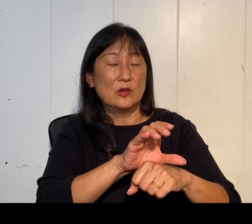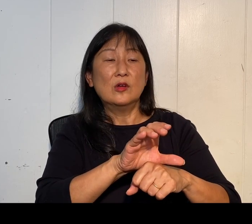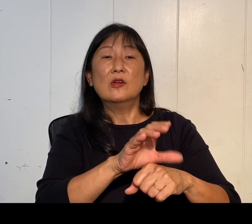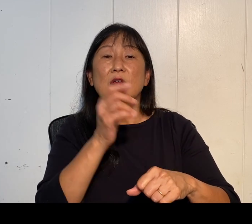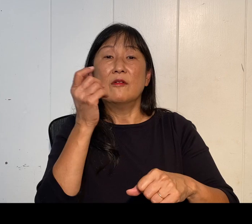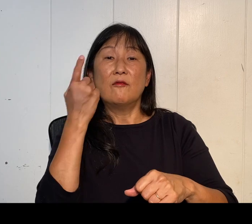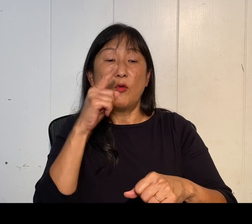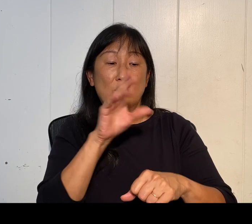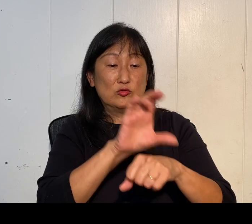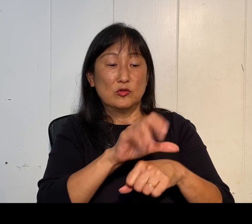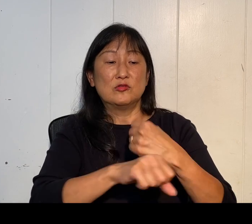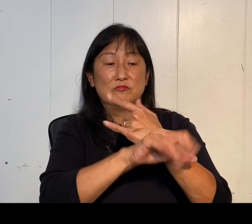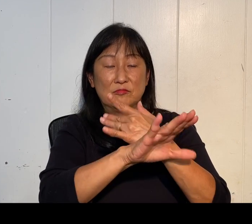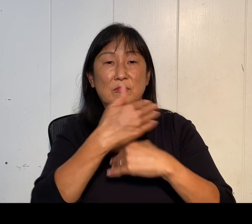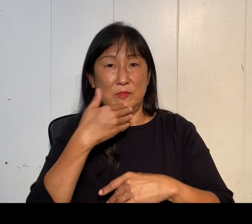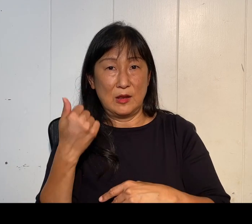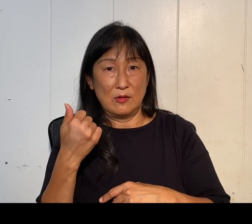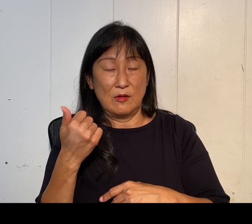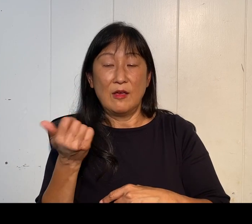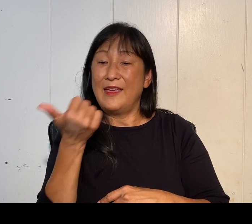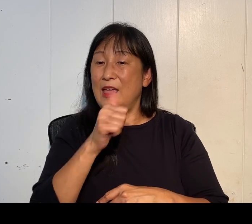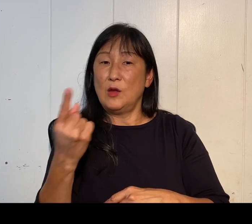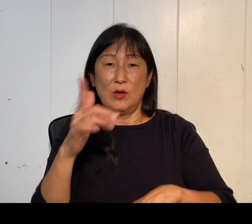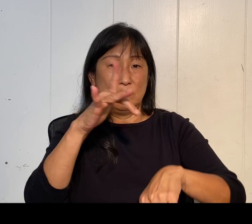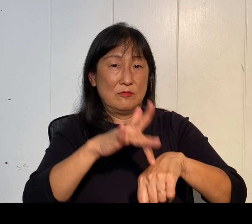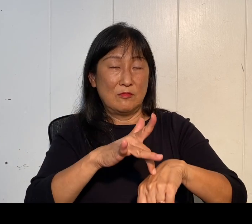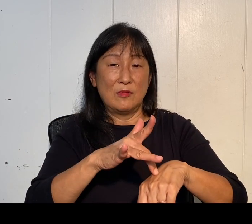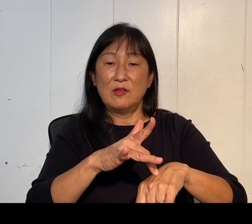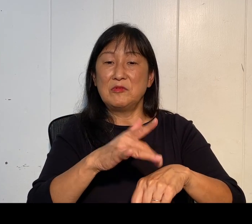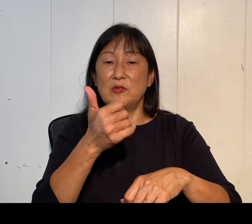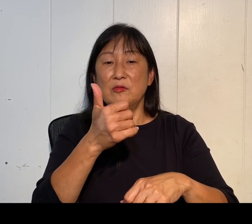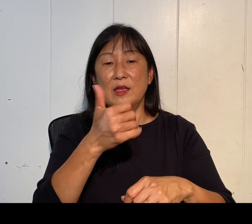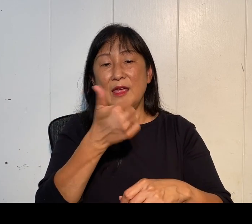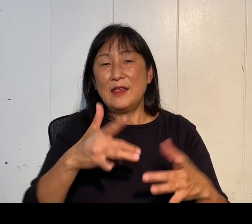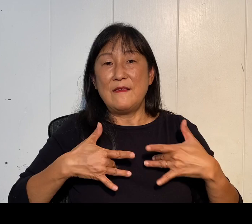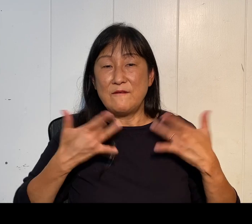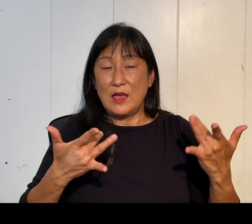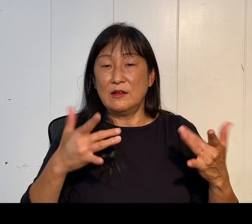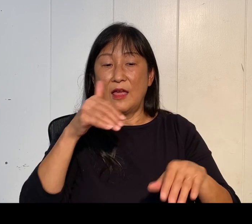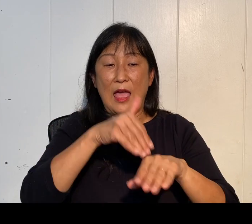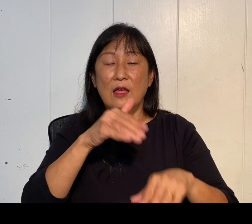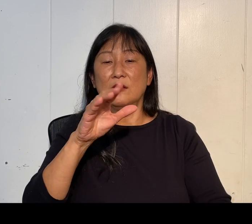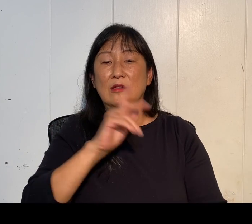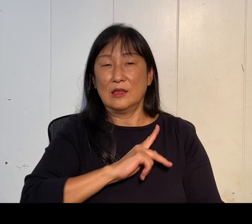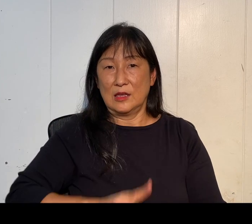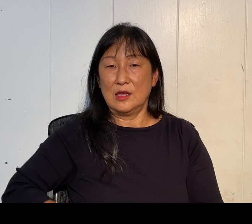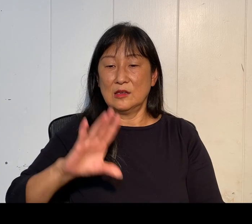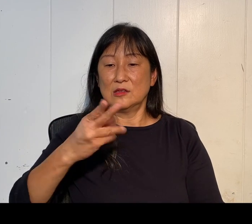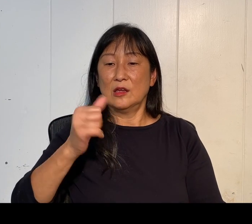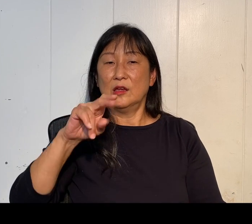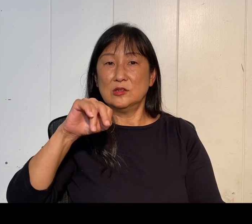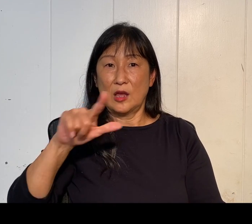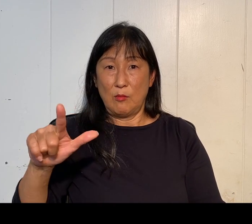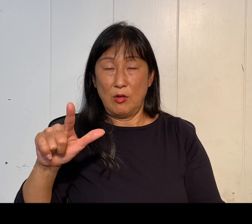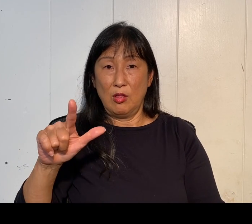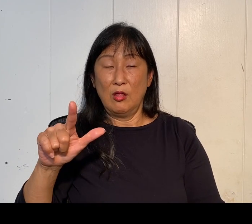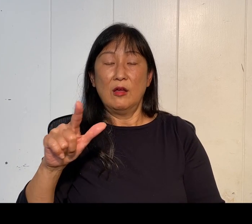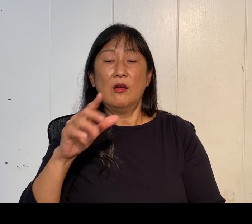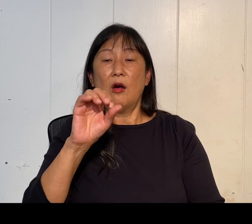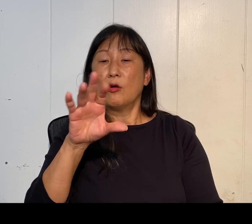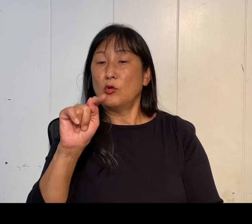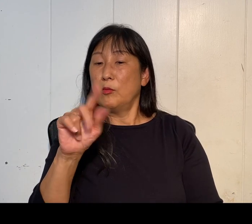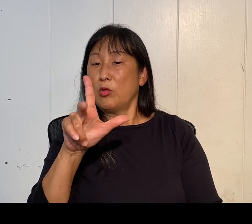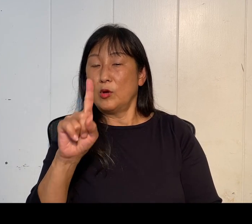Anyone who attended events hosted by King’s Chapel Nawiliwili on or after October 31 are encouraged to get tested for COVID-19